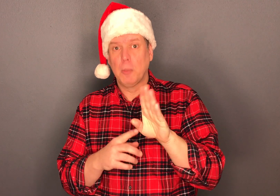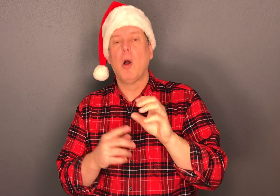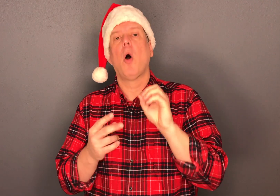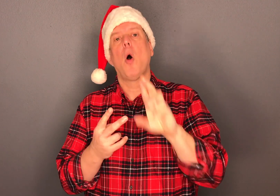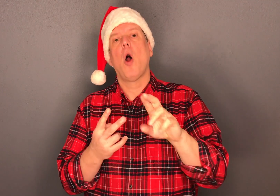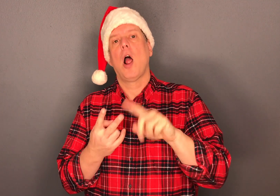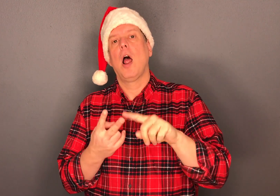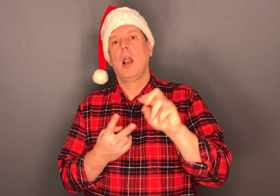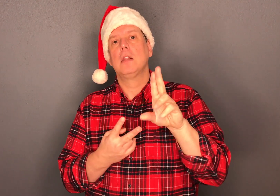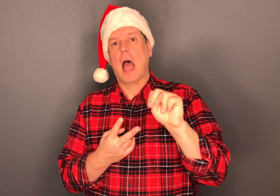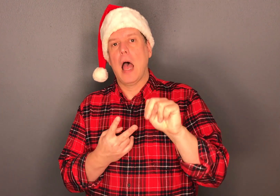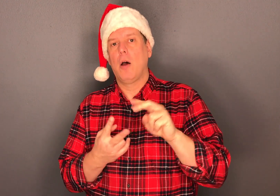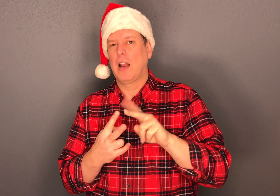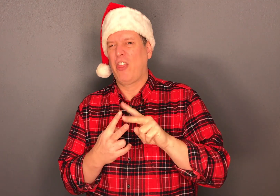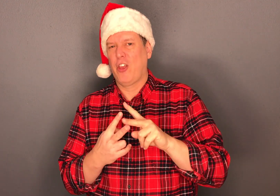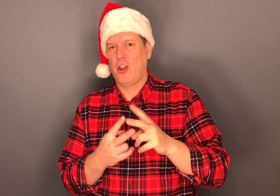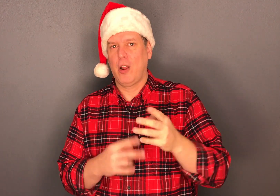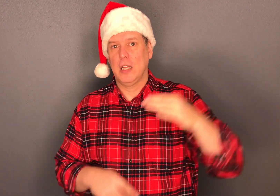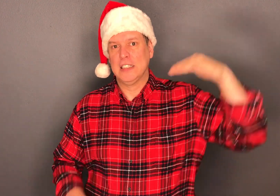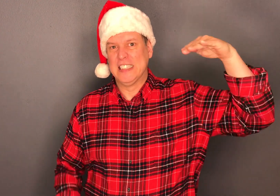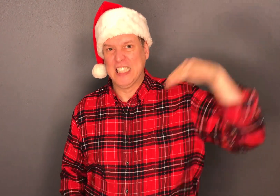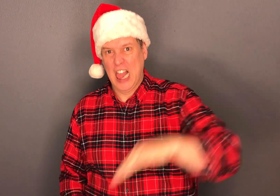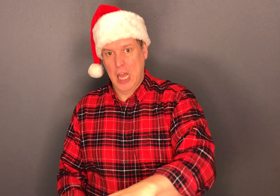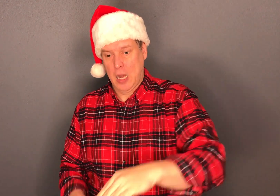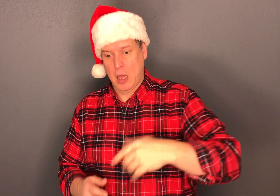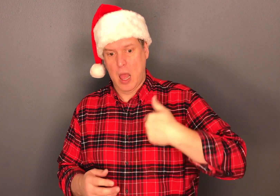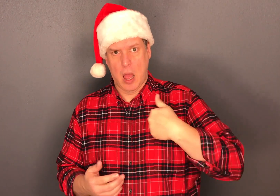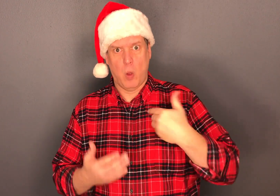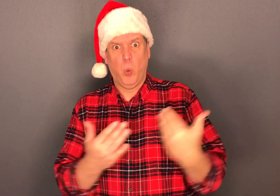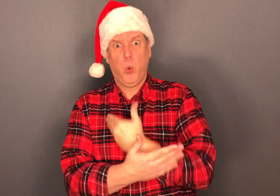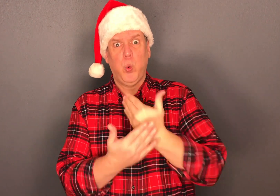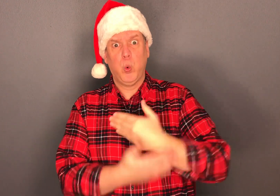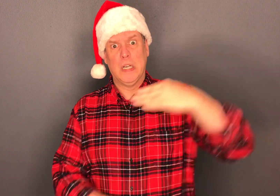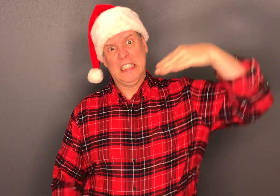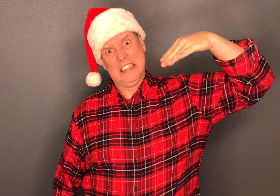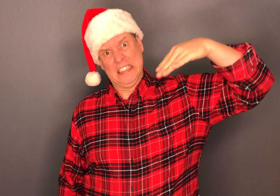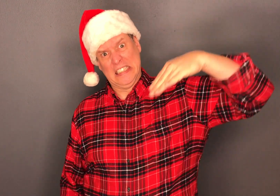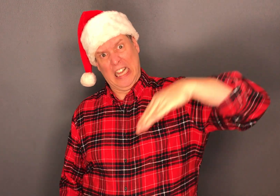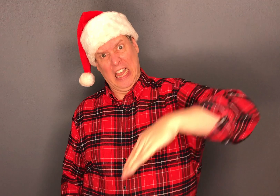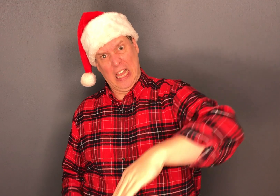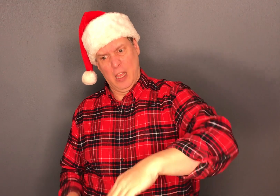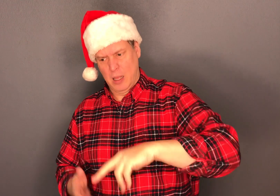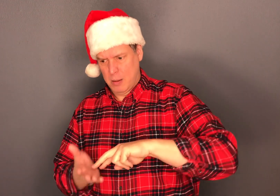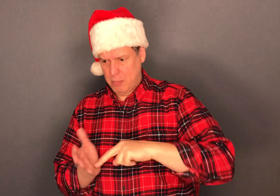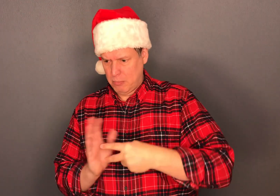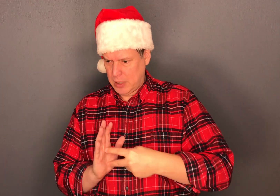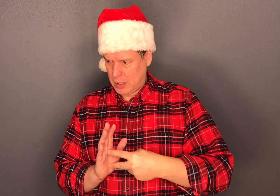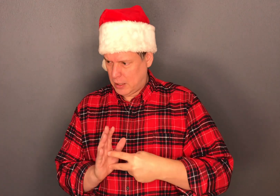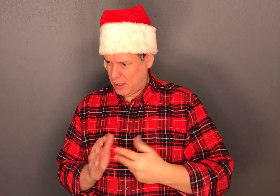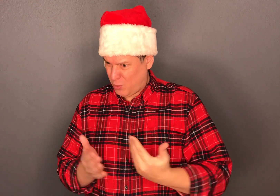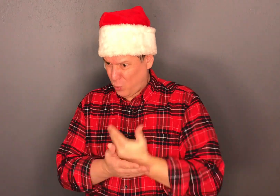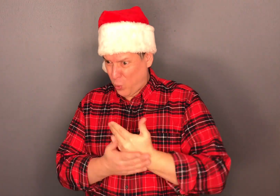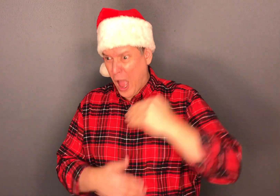remember it's also a verb you could say I got a new sled it doesn't mean that